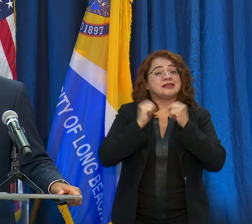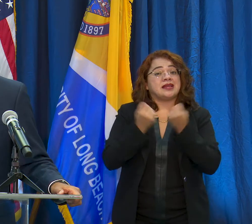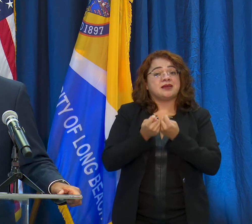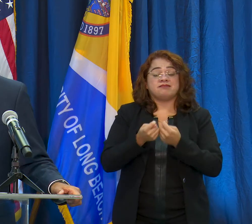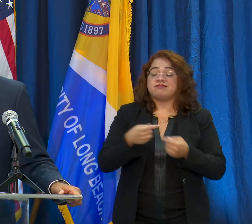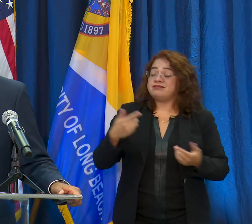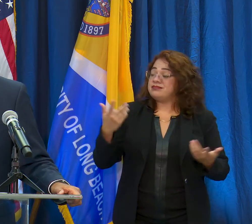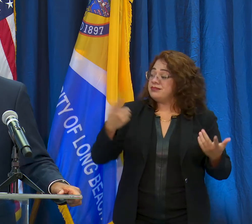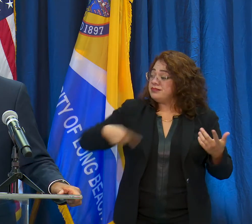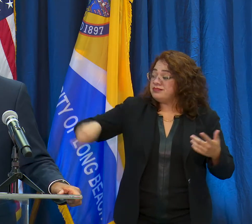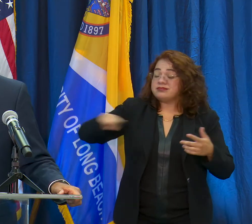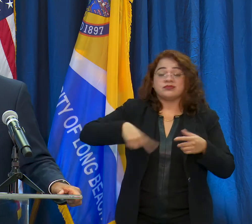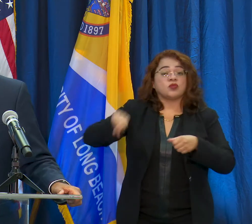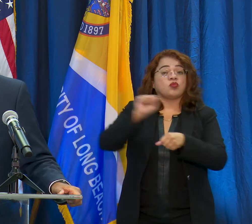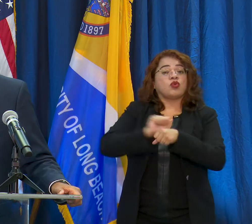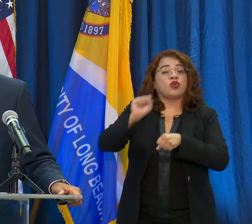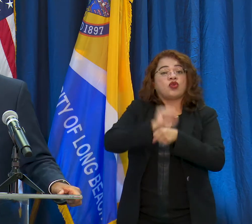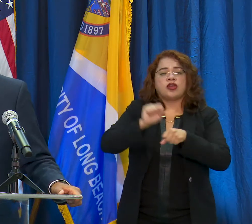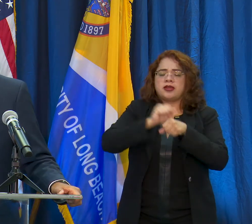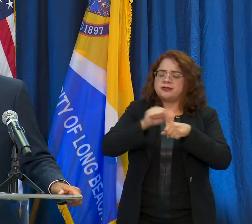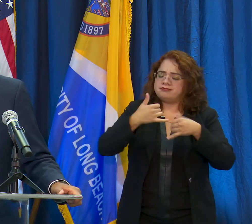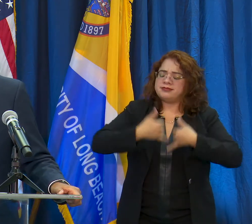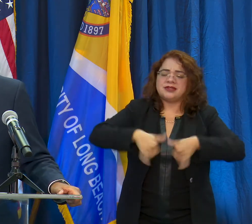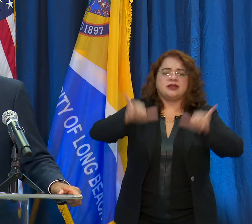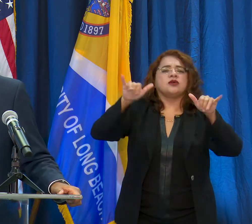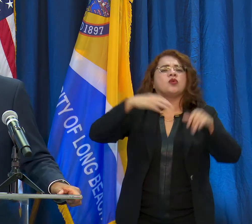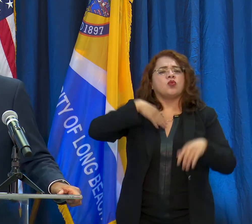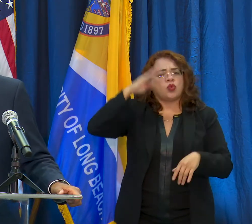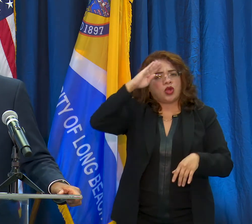There was a lot of work to do to ensure that people across our city